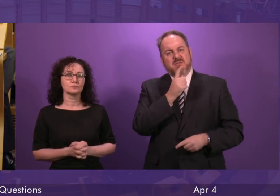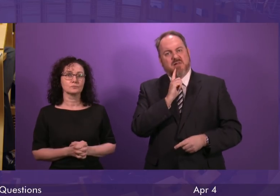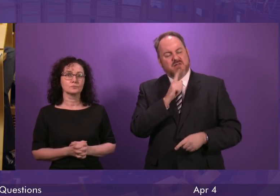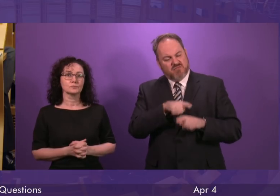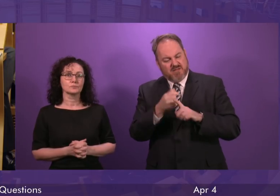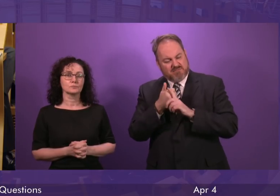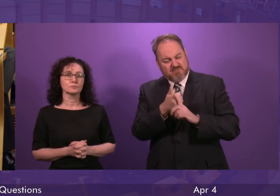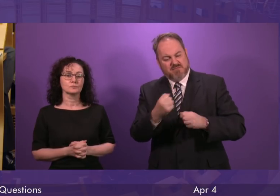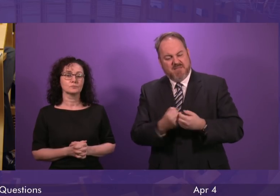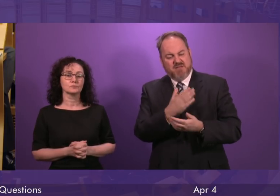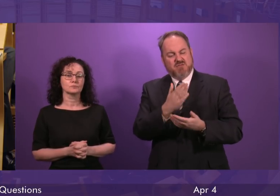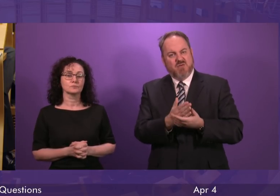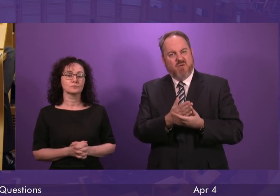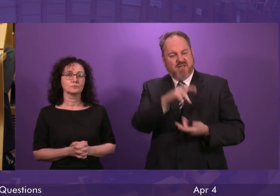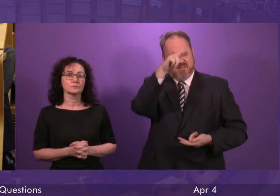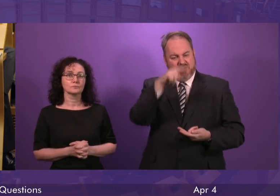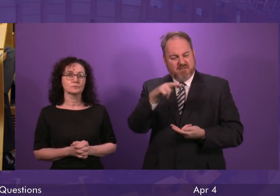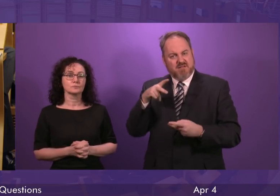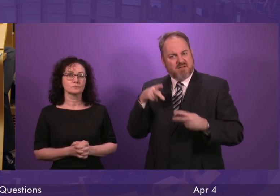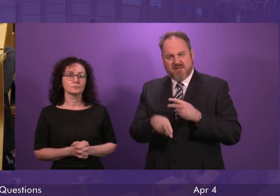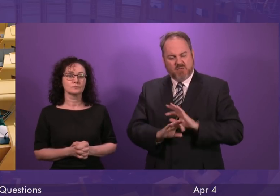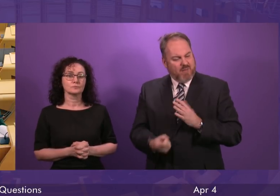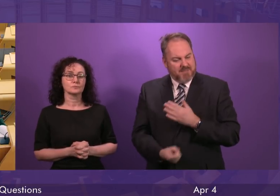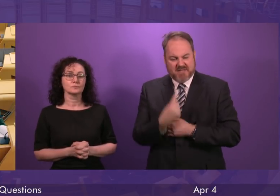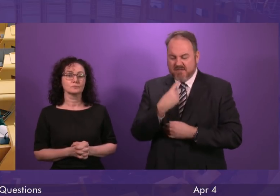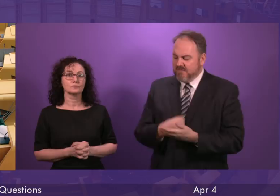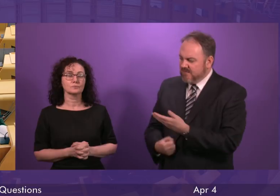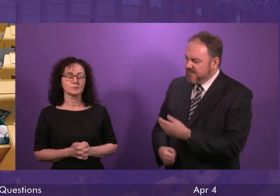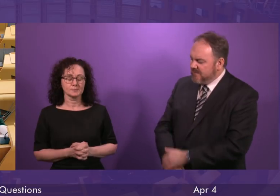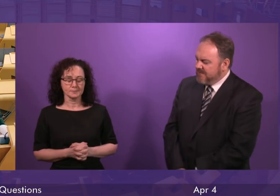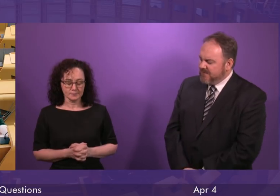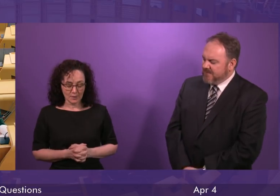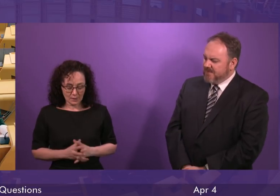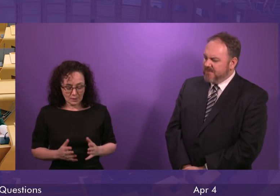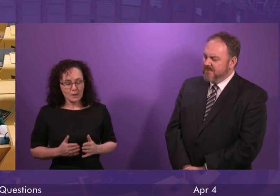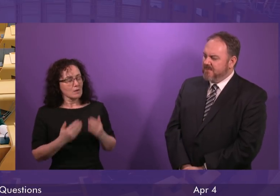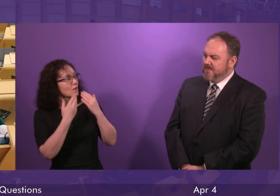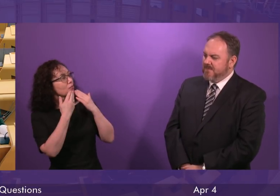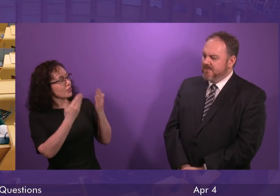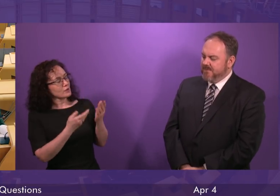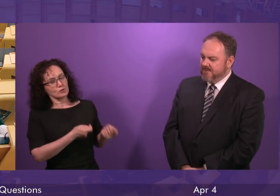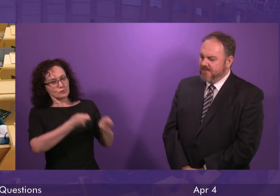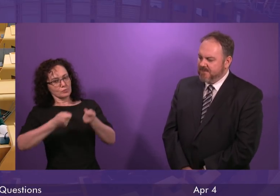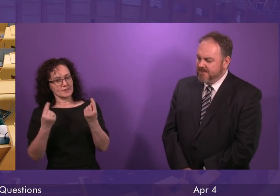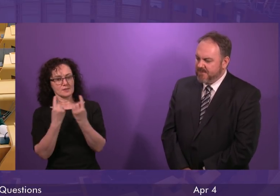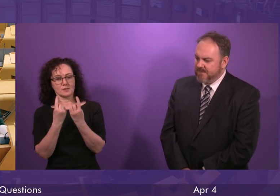efforts to ensure that those regressive job cuts do not go ahead? The First Minister (Nicola Sturgeon): I am grateful to James Kelly for raising the